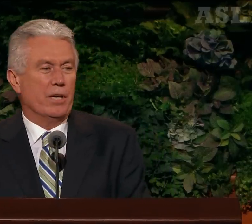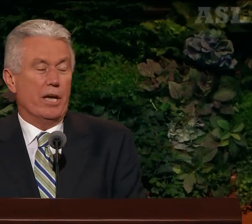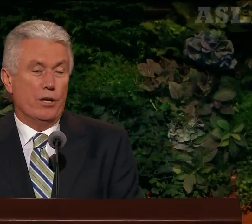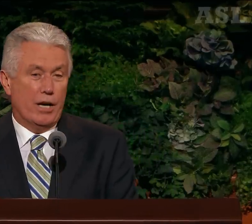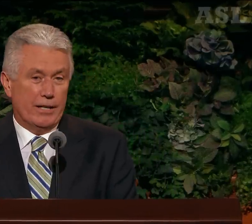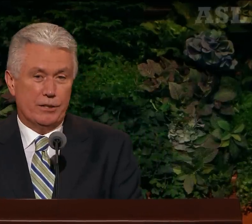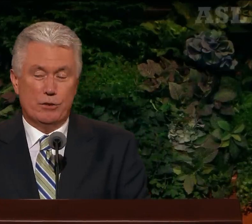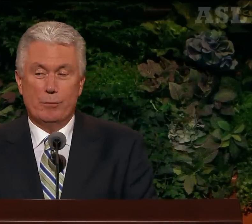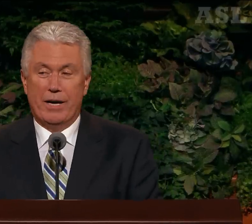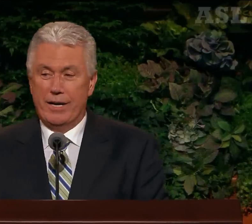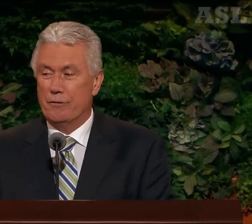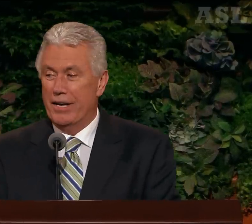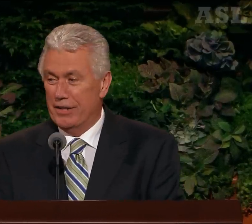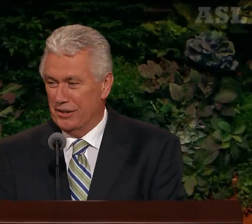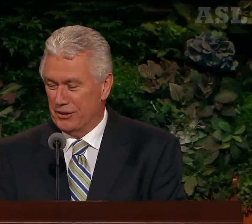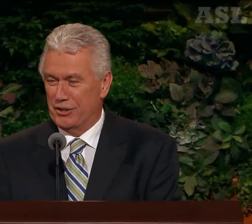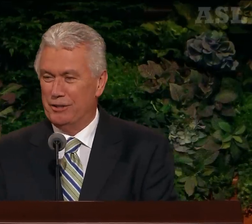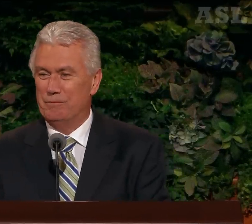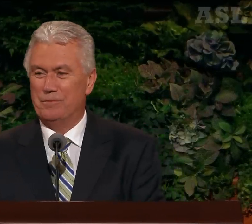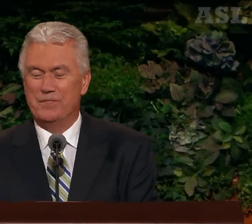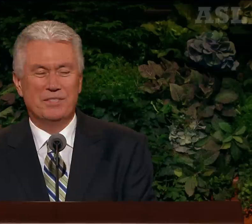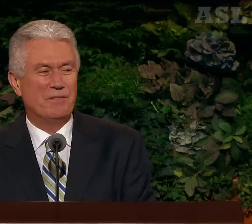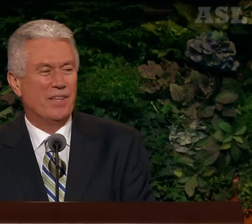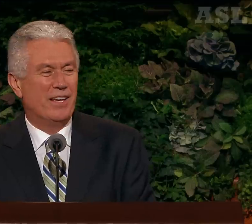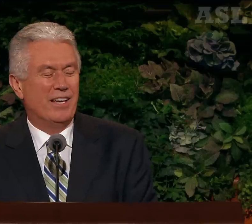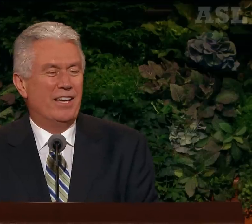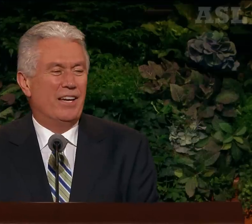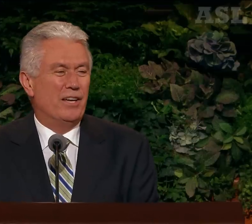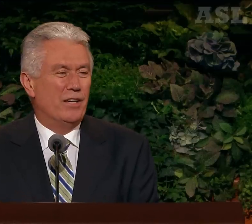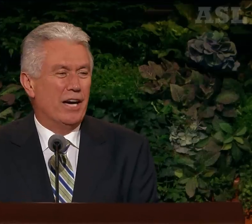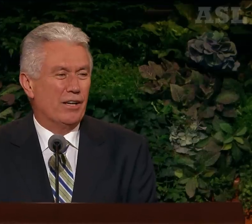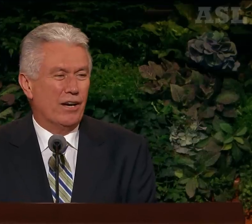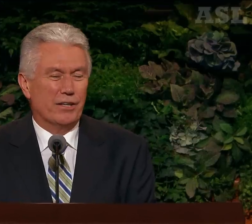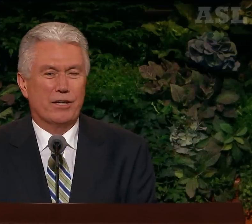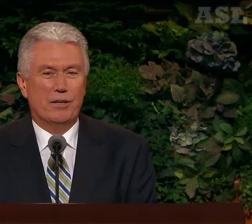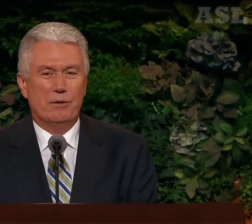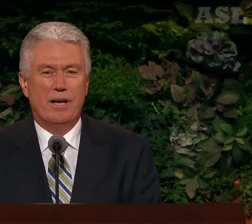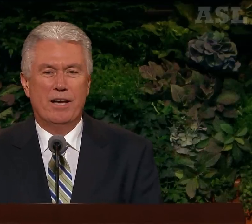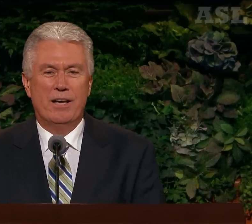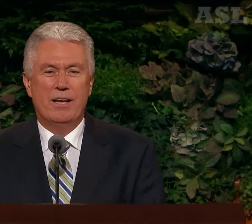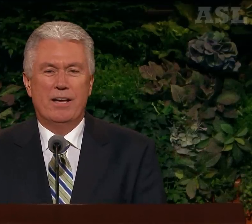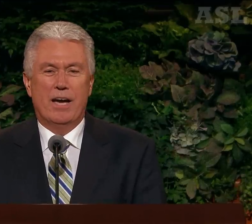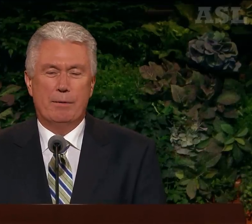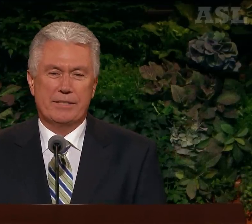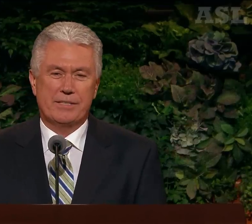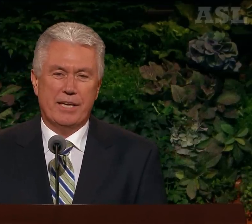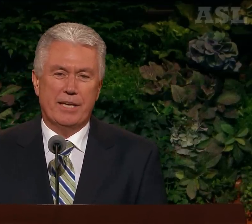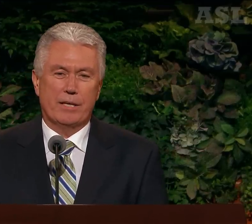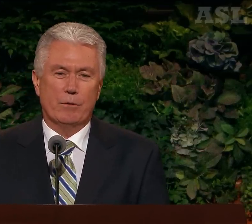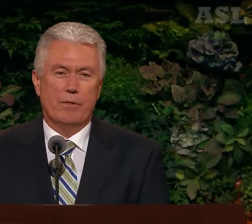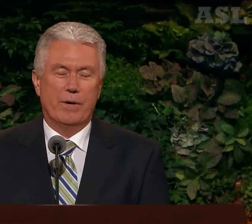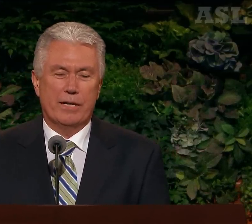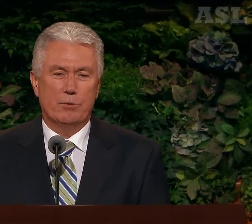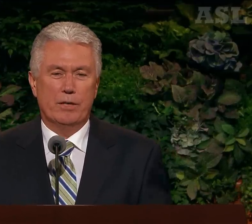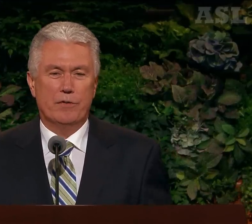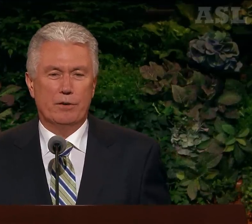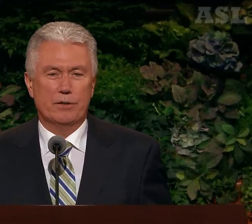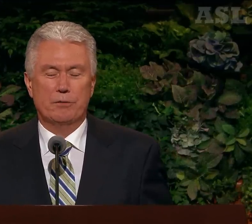CONCLUSION THAT THE LAWS OF PHYSICS HAVE CHANGED--AND NOT TO MY ADVANTAGE.